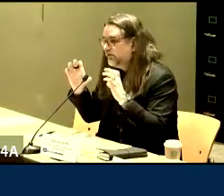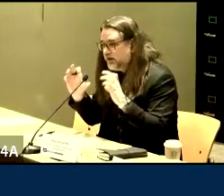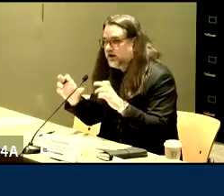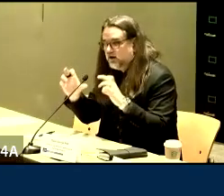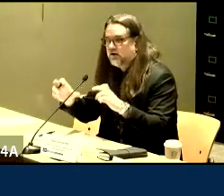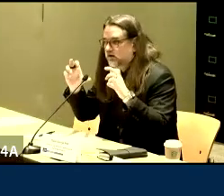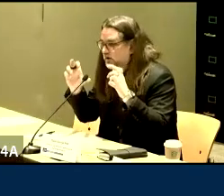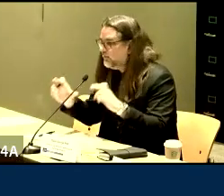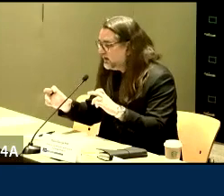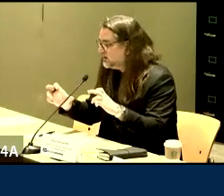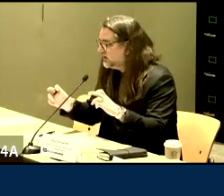They are amazing.